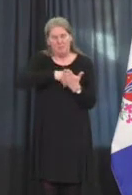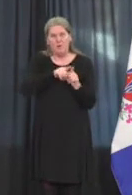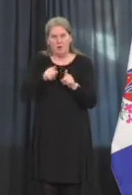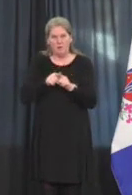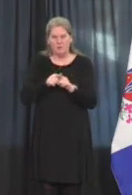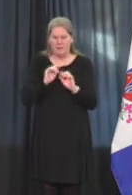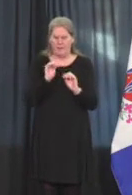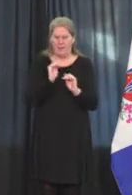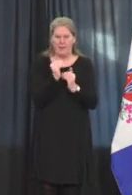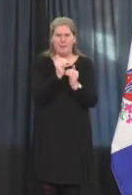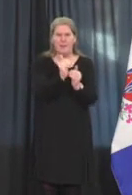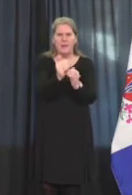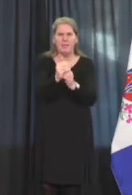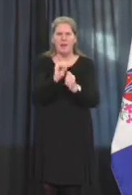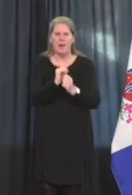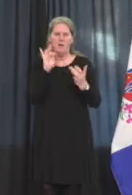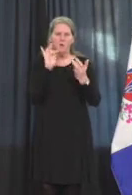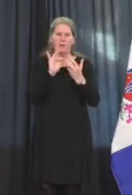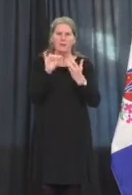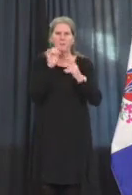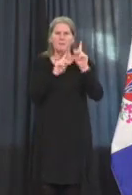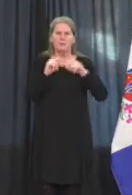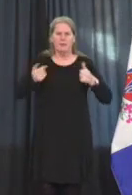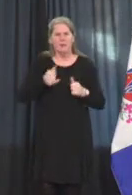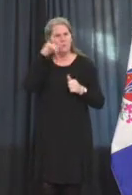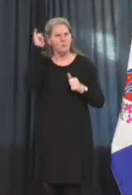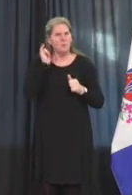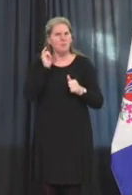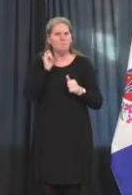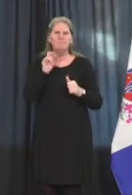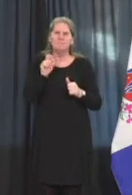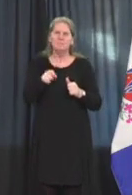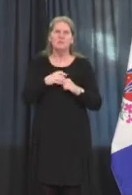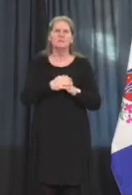POTENTIAL CONTACT WITH YUKONERS. THERE ARE SOME EXEMPTIONS FOR